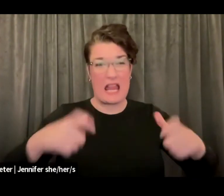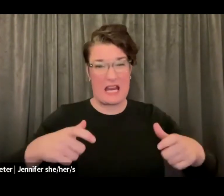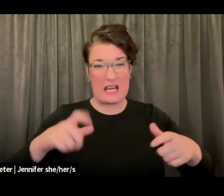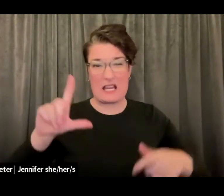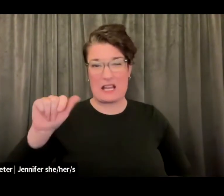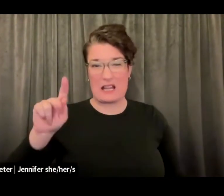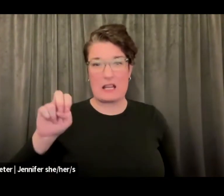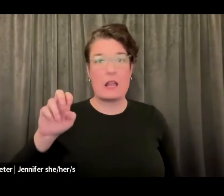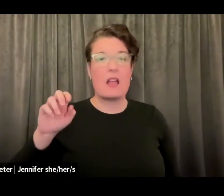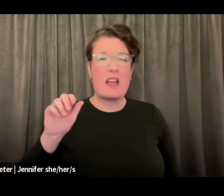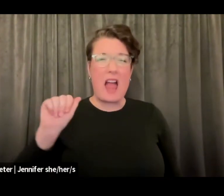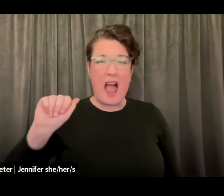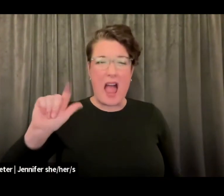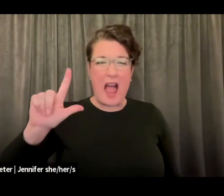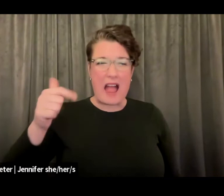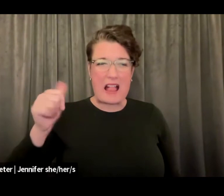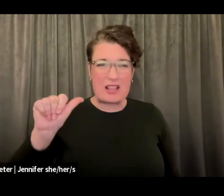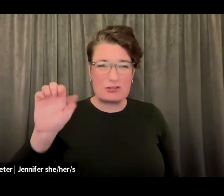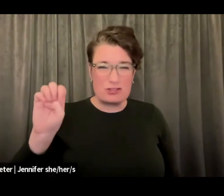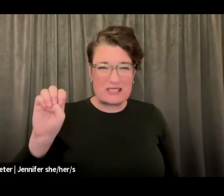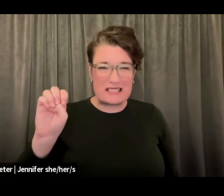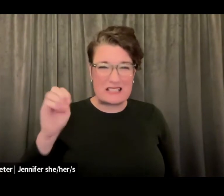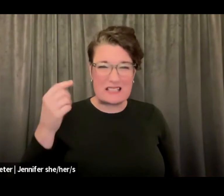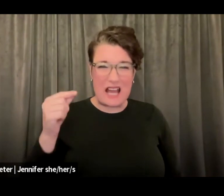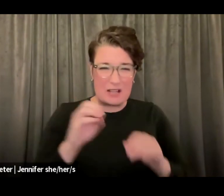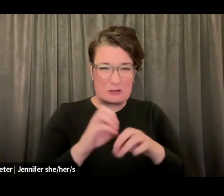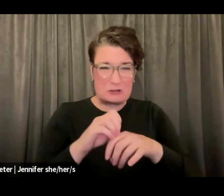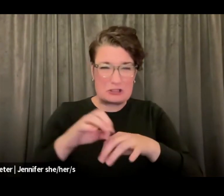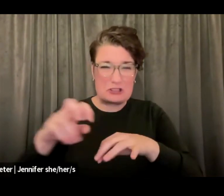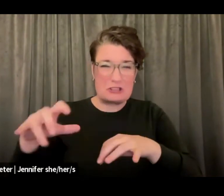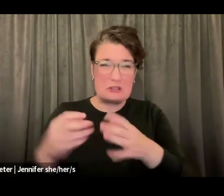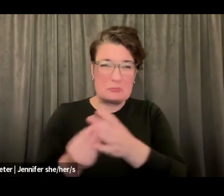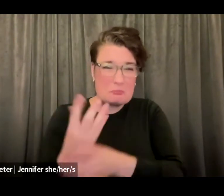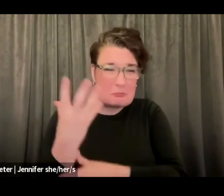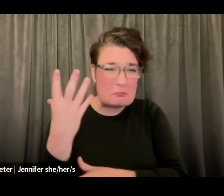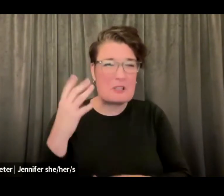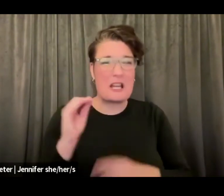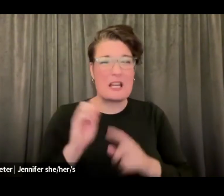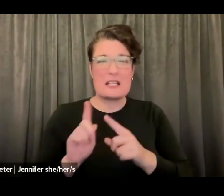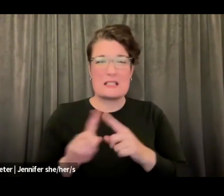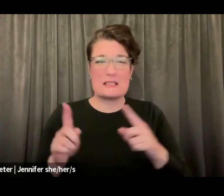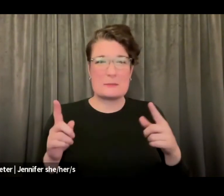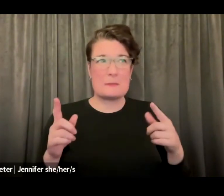all this algae growth and the, the, the species from, I believe it's from